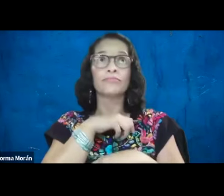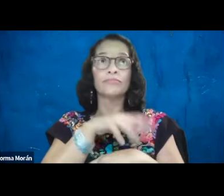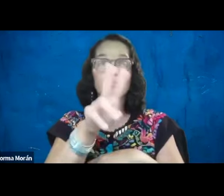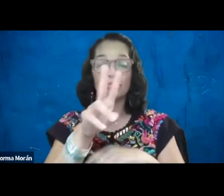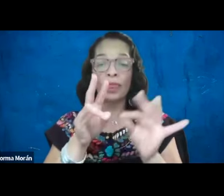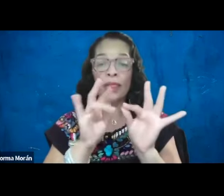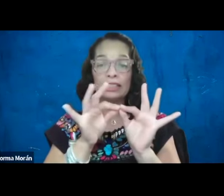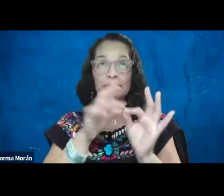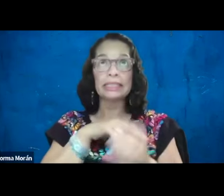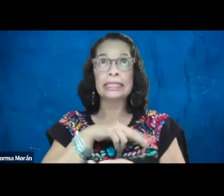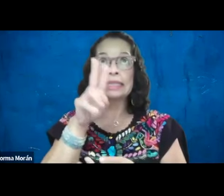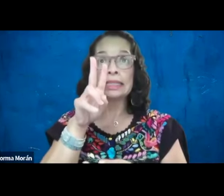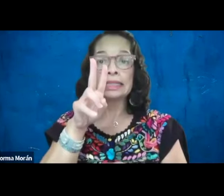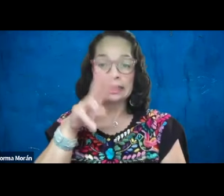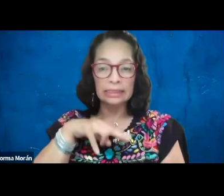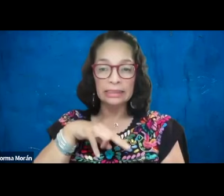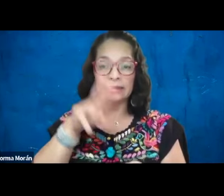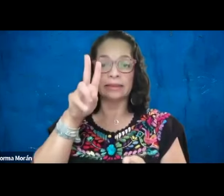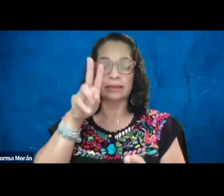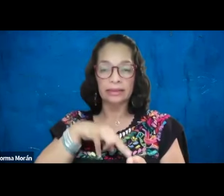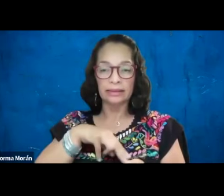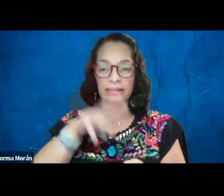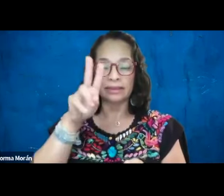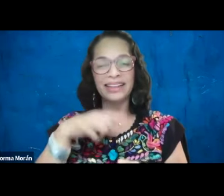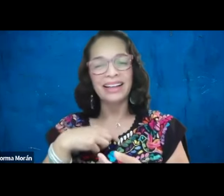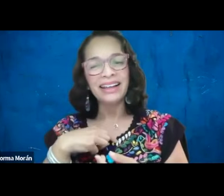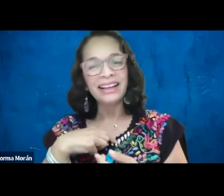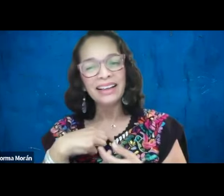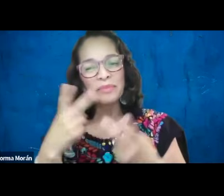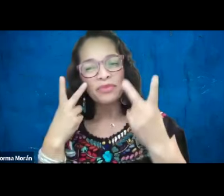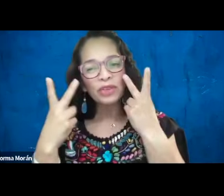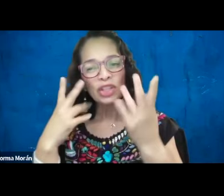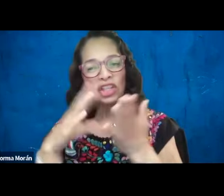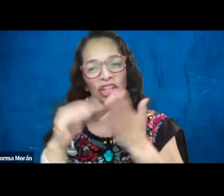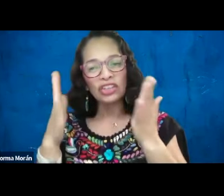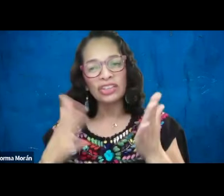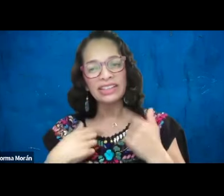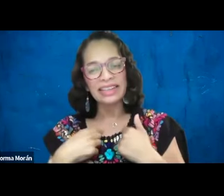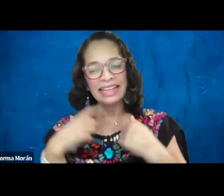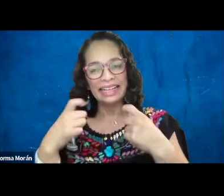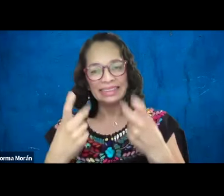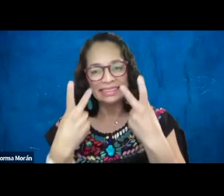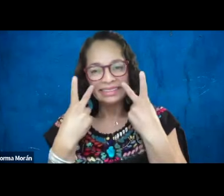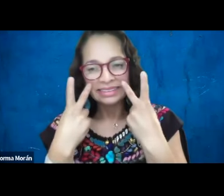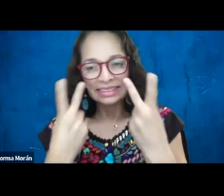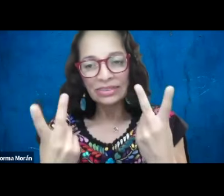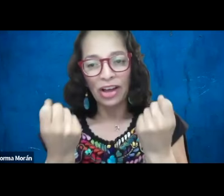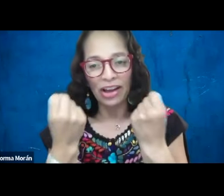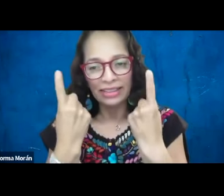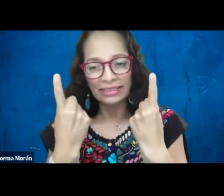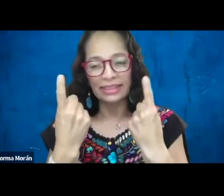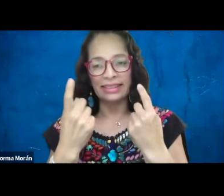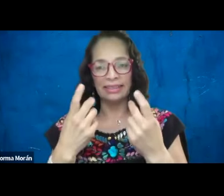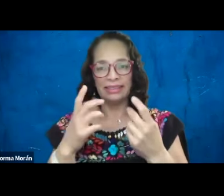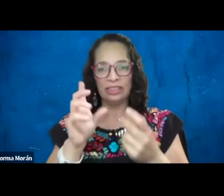was speaking, and I looked up at the interpreter. I looked down, and I'm a visual learner. I need to be